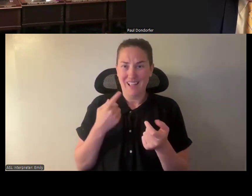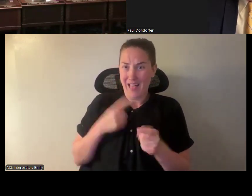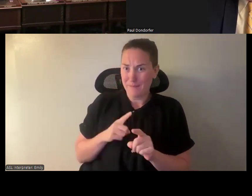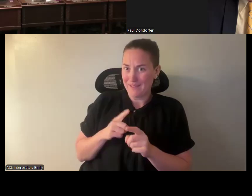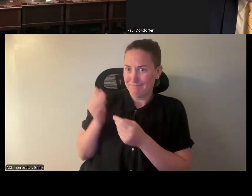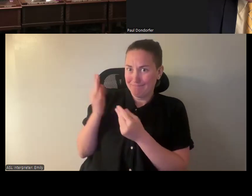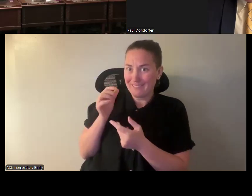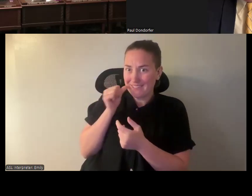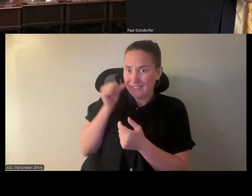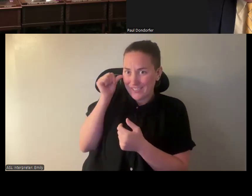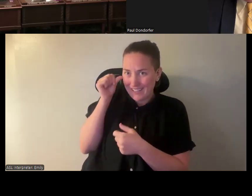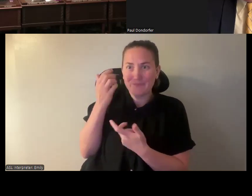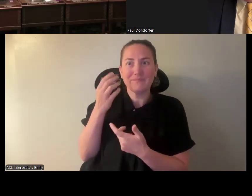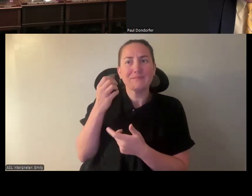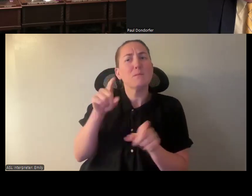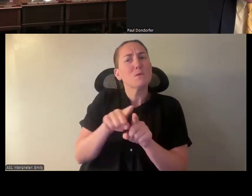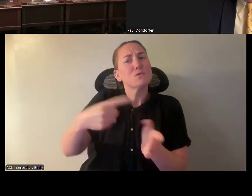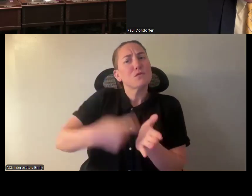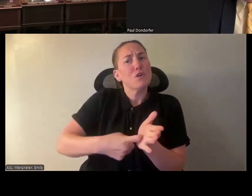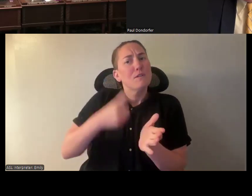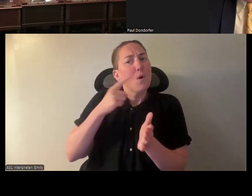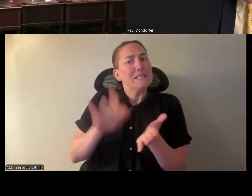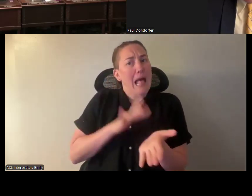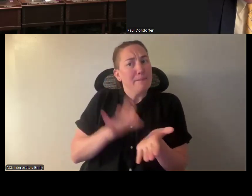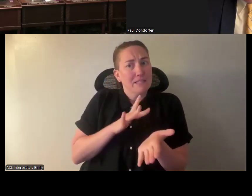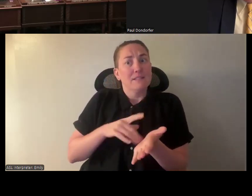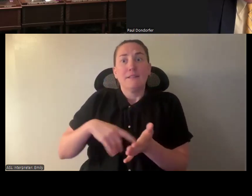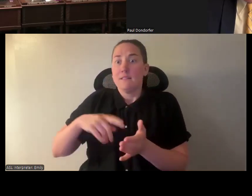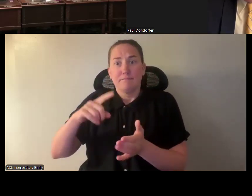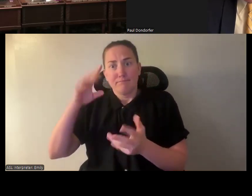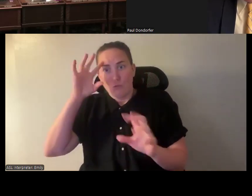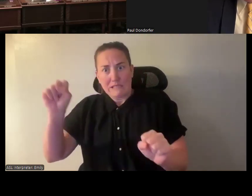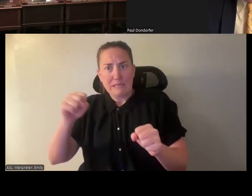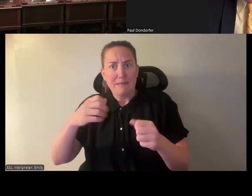But speaking of the cost of tablets through the president to the administration to send an email